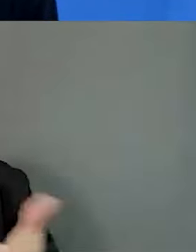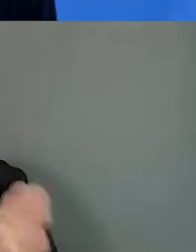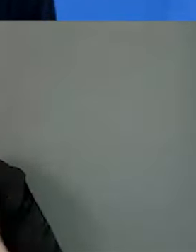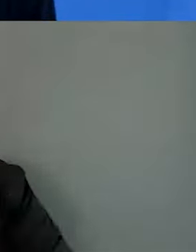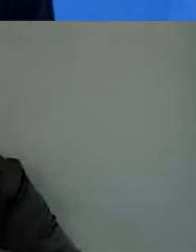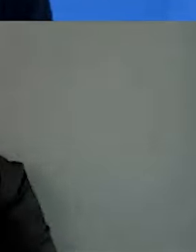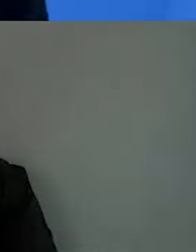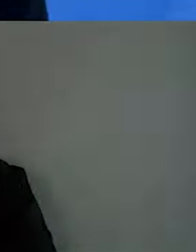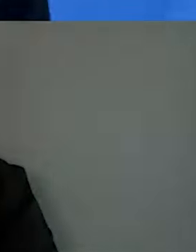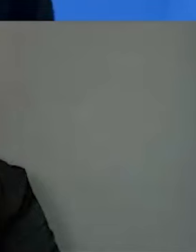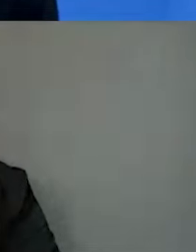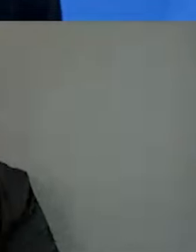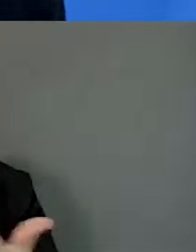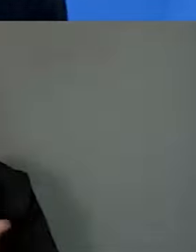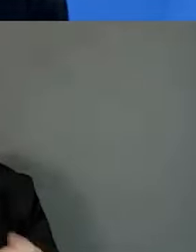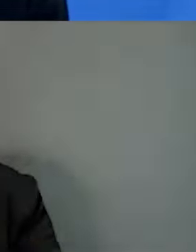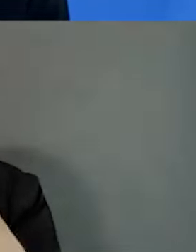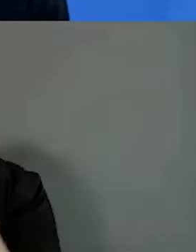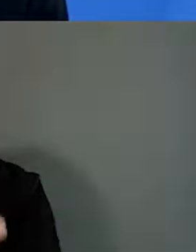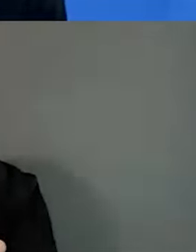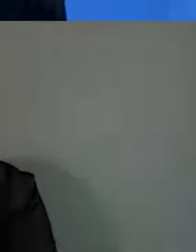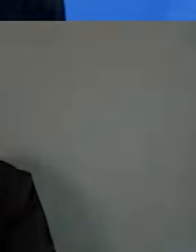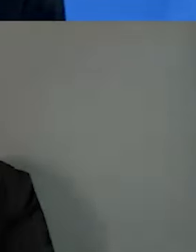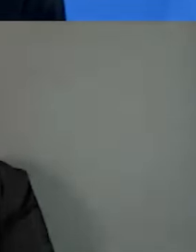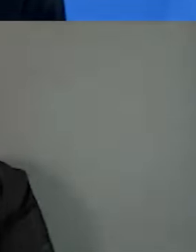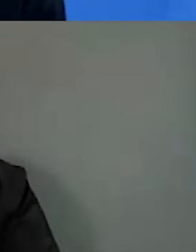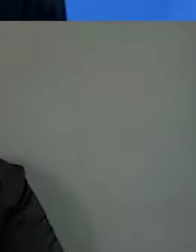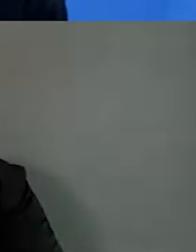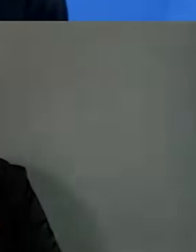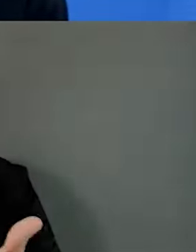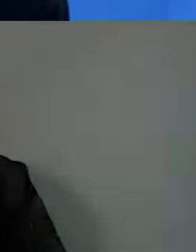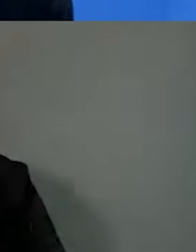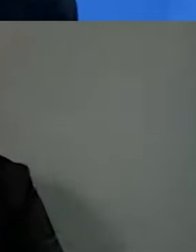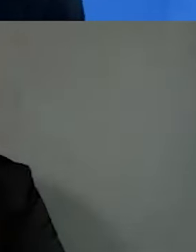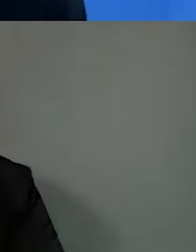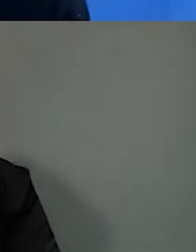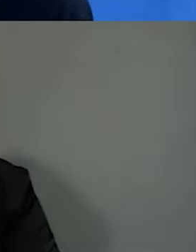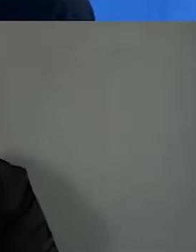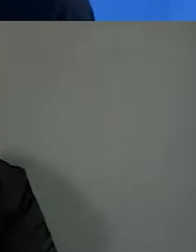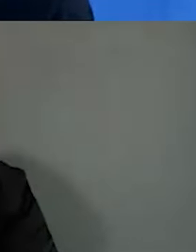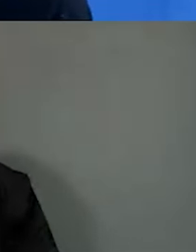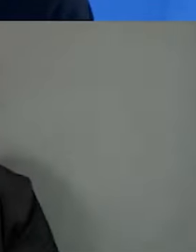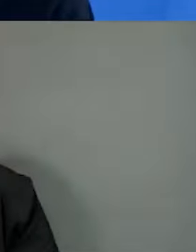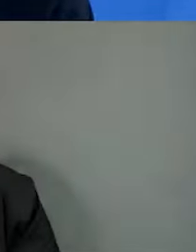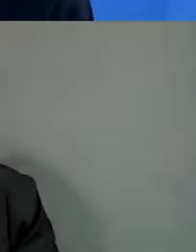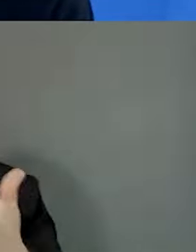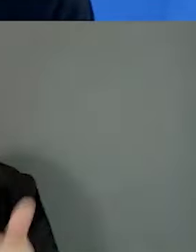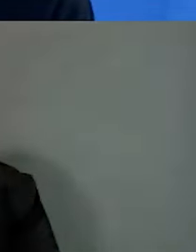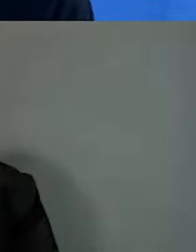any new proposals submitted on or after May 20. Jeremy Leffler: Next question I want to bring up is